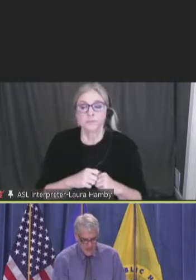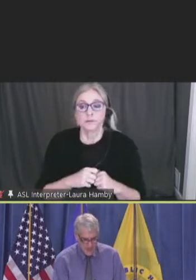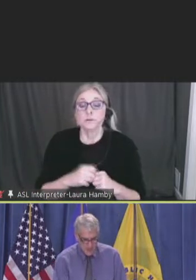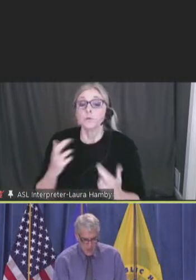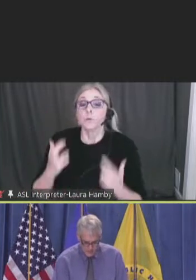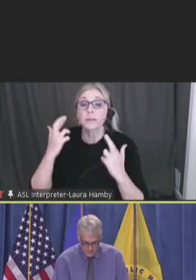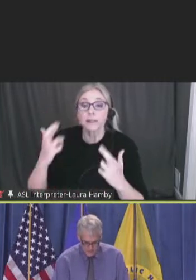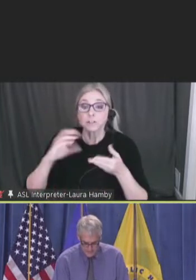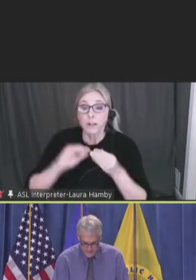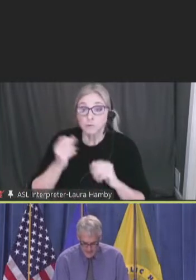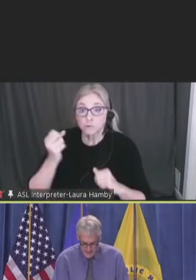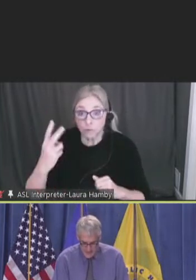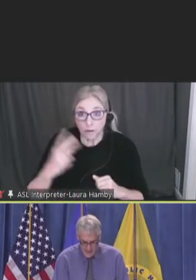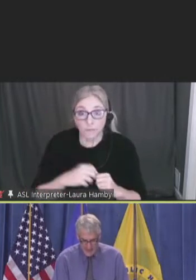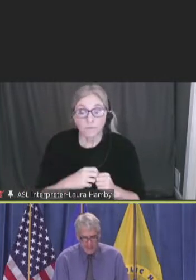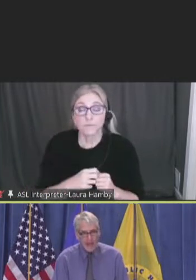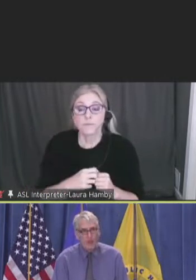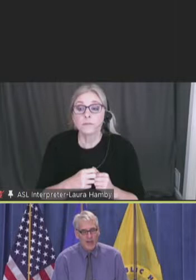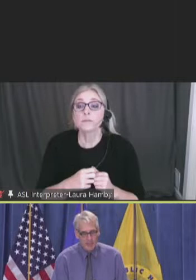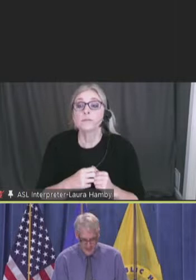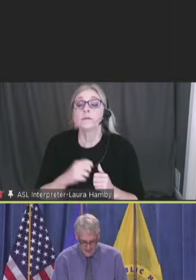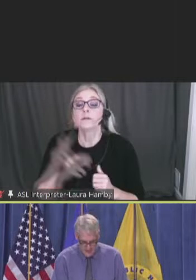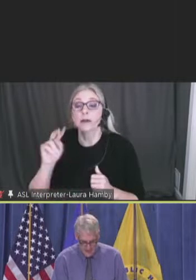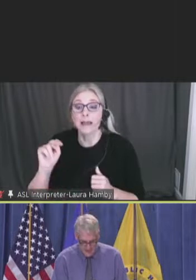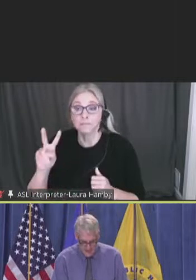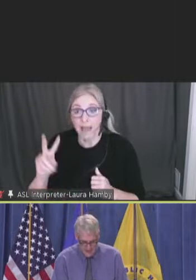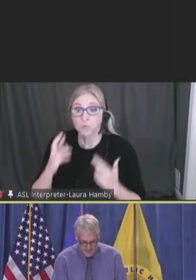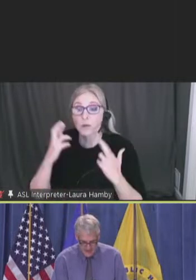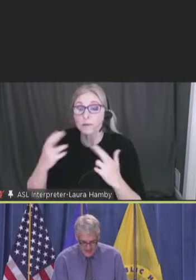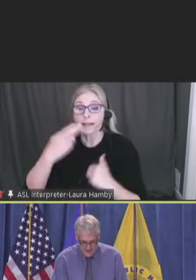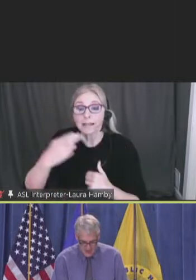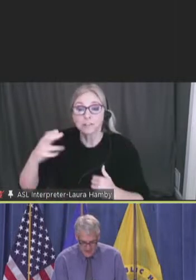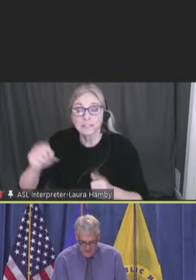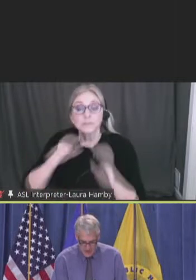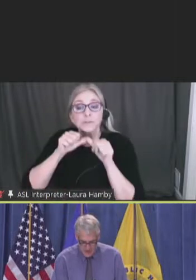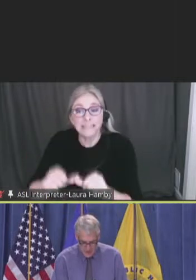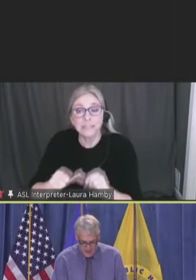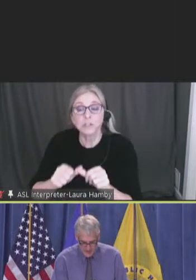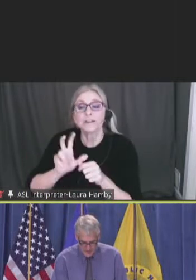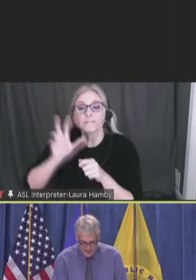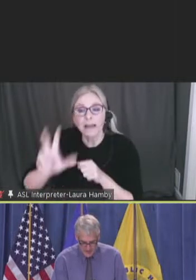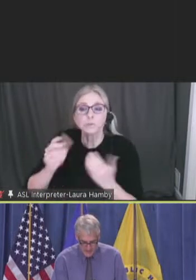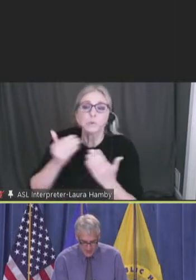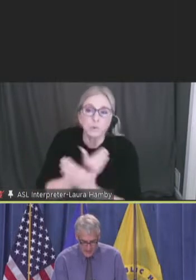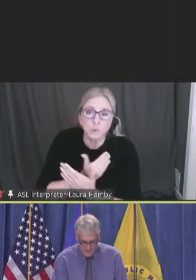Recommendation 12, and that recommends HHS to continue to invest in new methods to rapidly